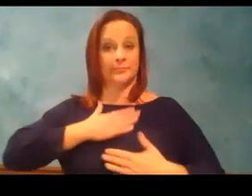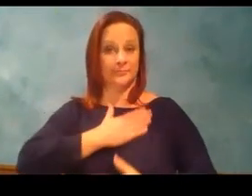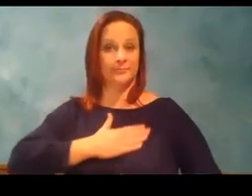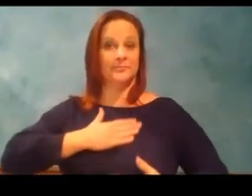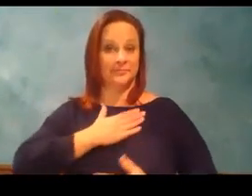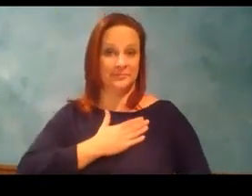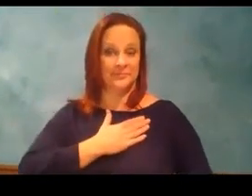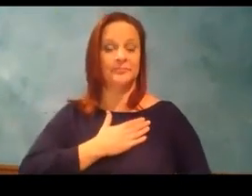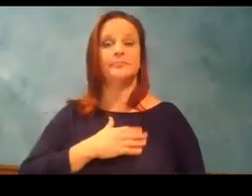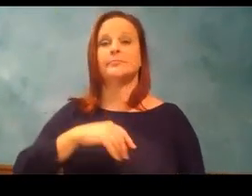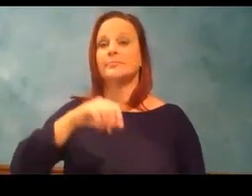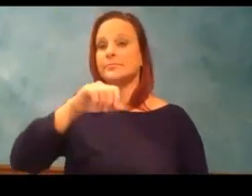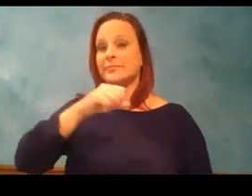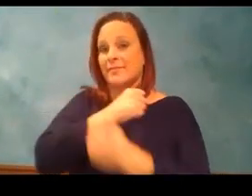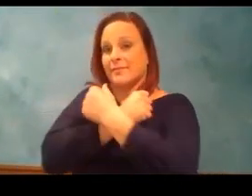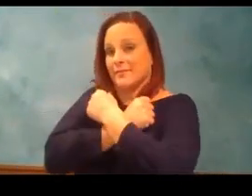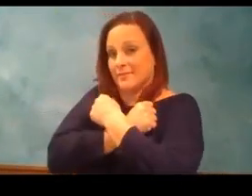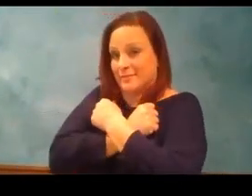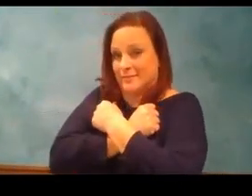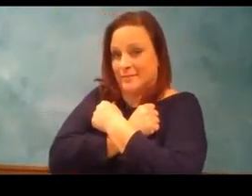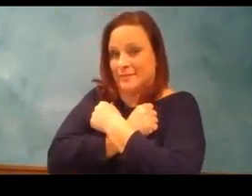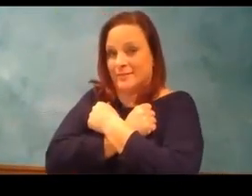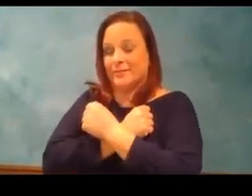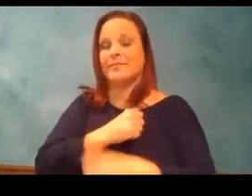ENJOY. LOVE.